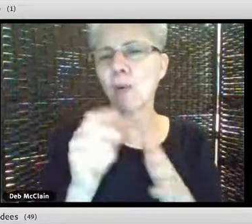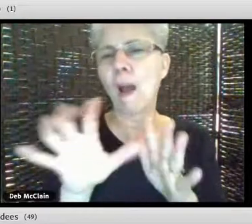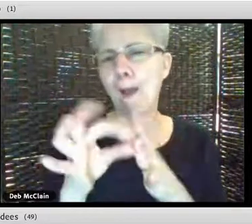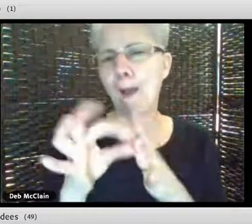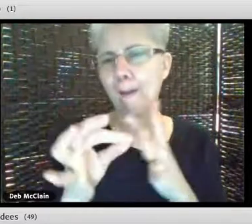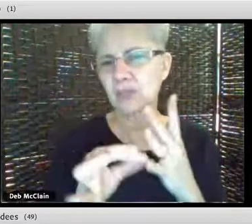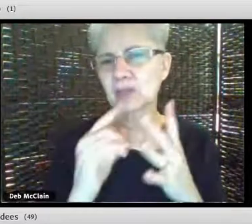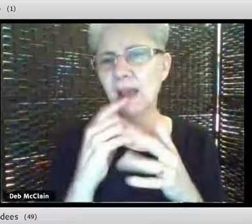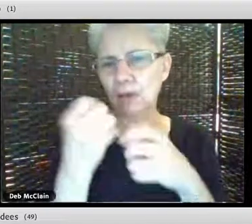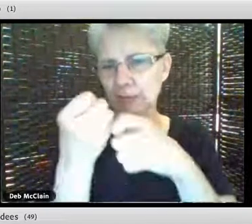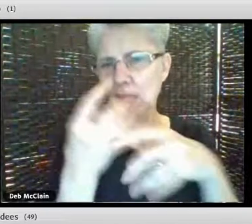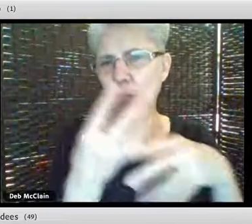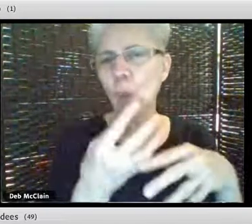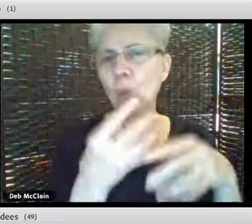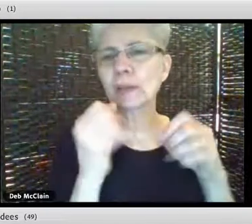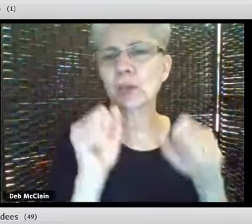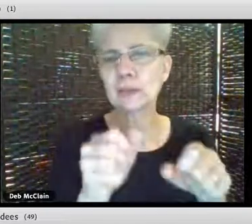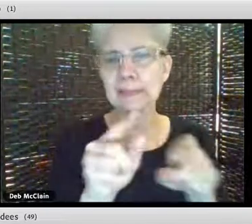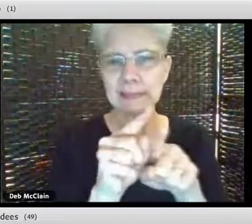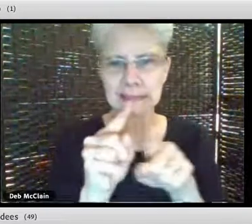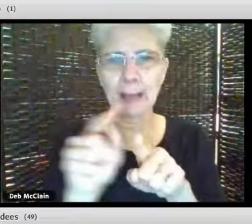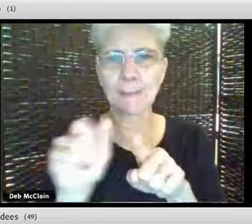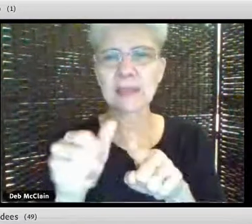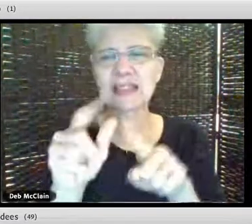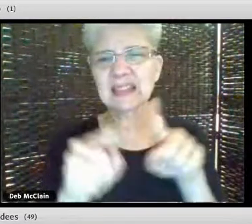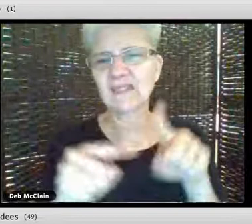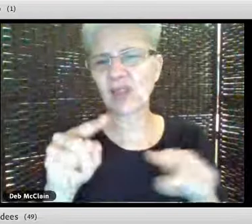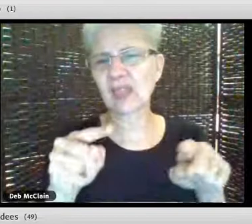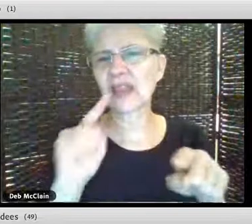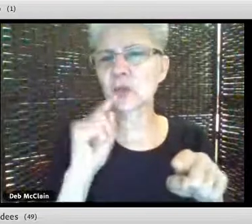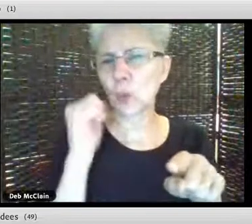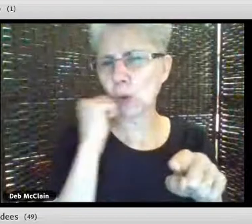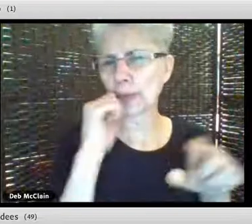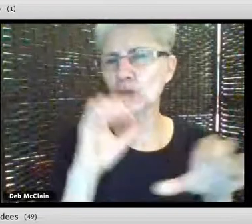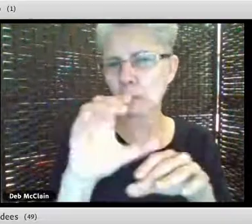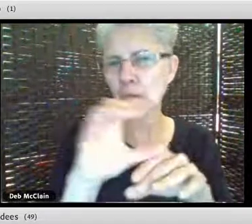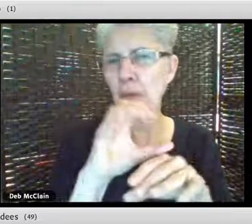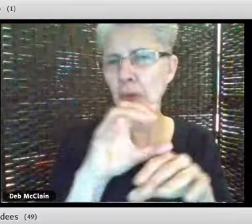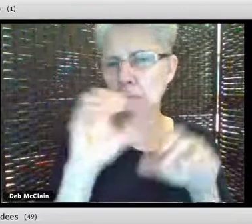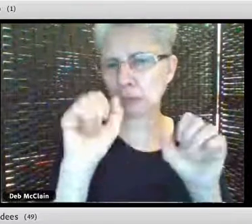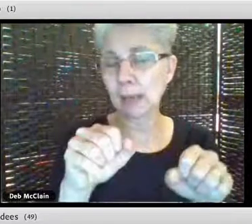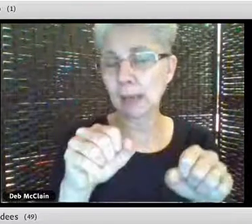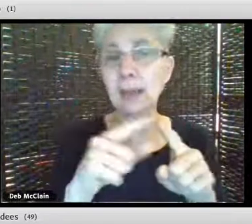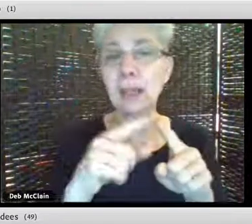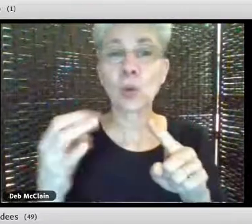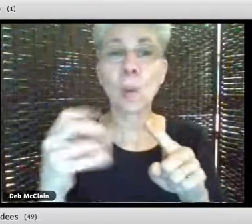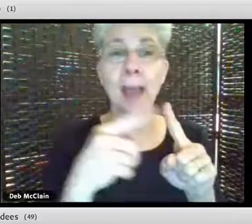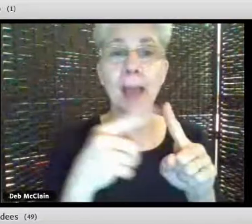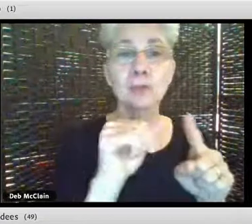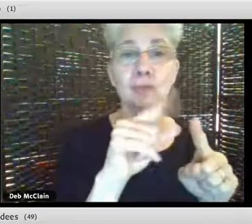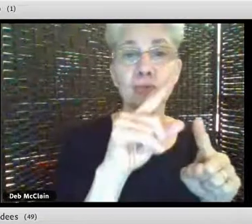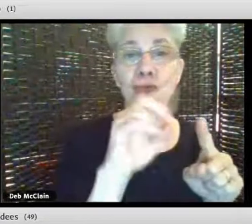I can download it same as, you know, different things that you would normally do on your computer. Now, to get back to Drive, I'm just going to click